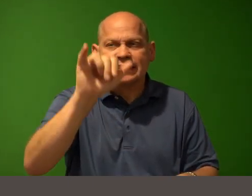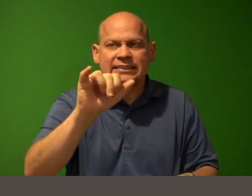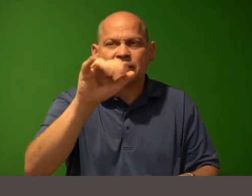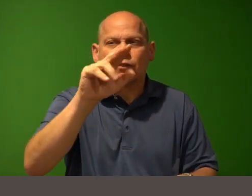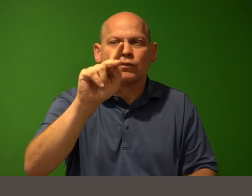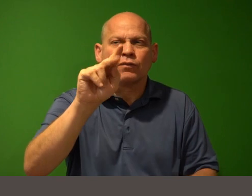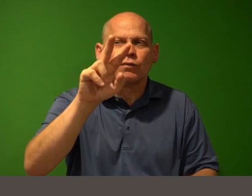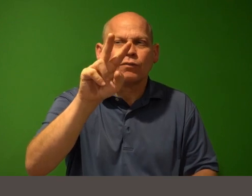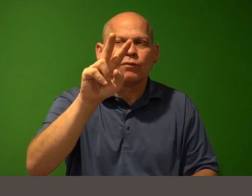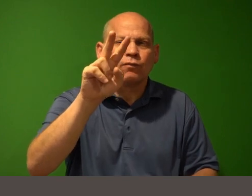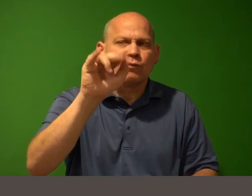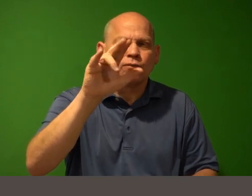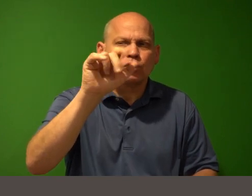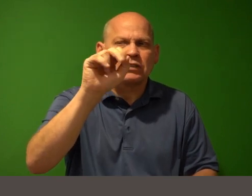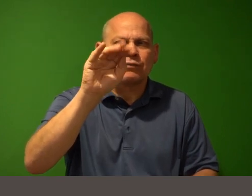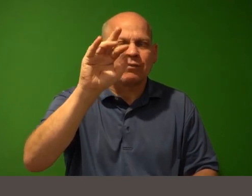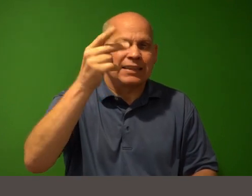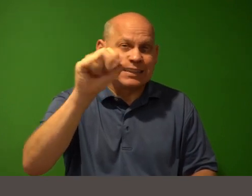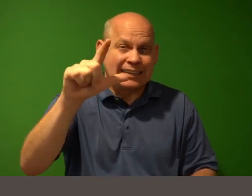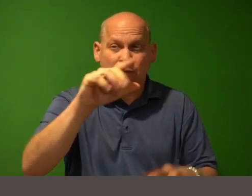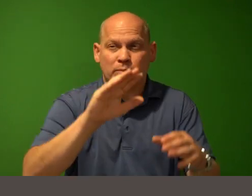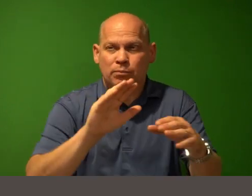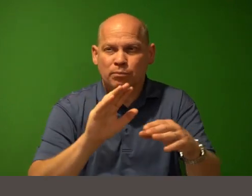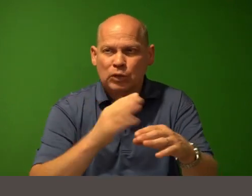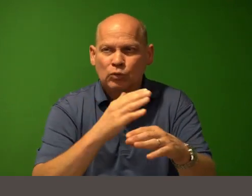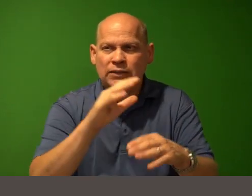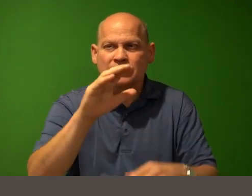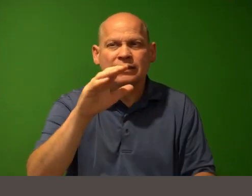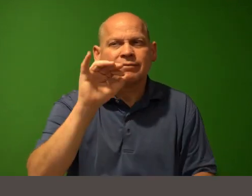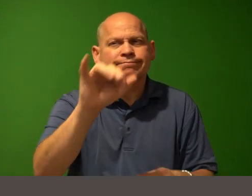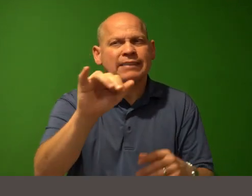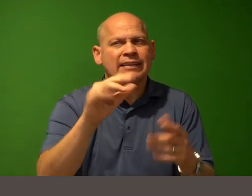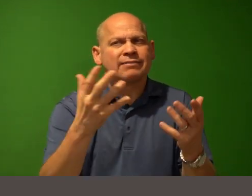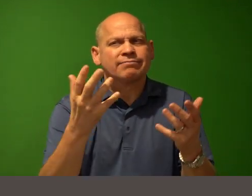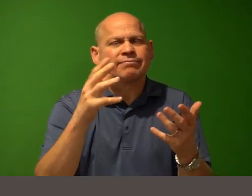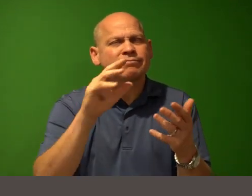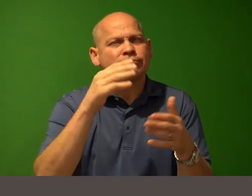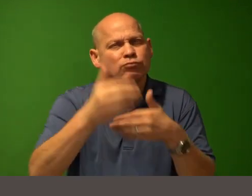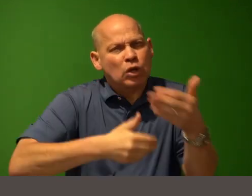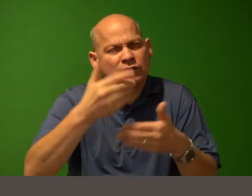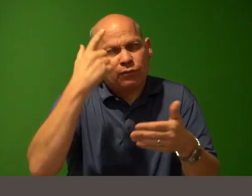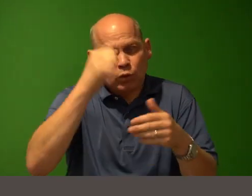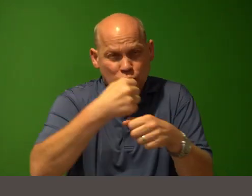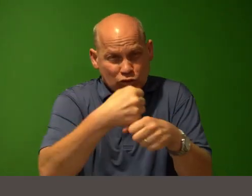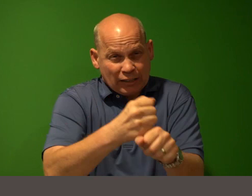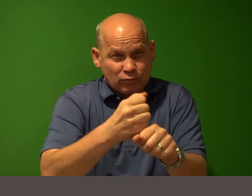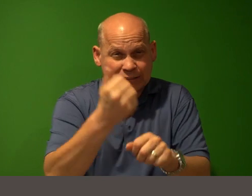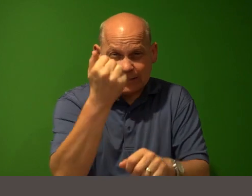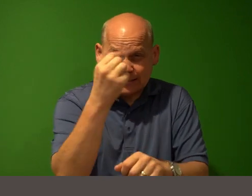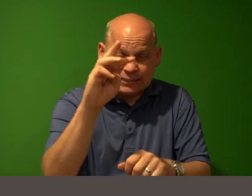Musikalisches Wurfelspiel is a process for generating a 16 measure waltz through randomness